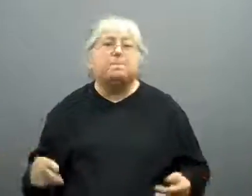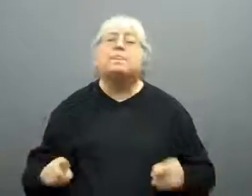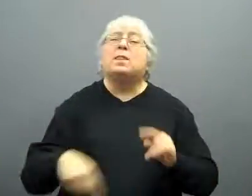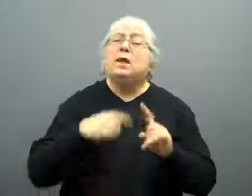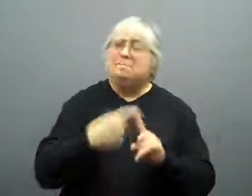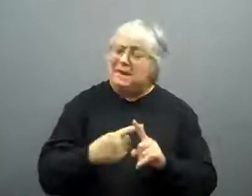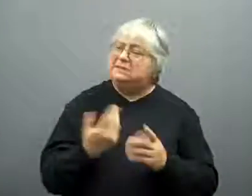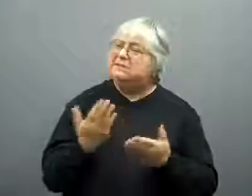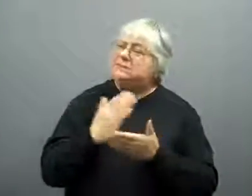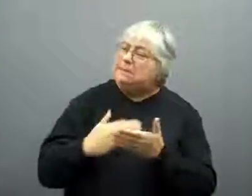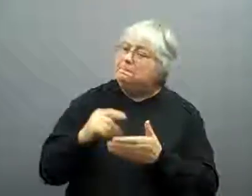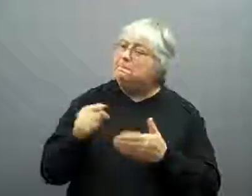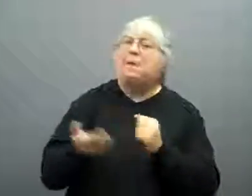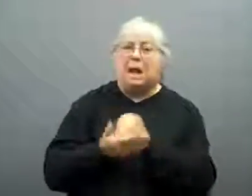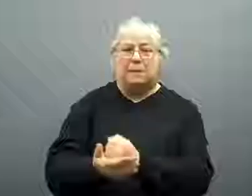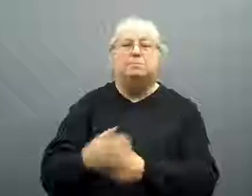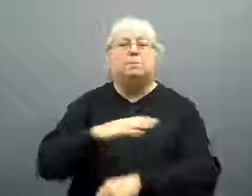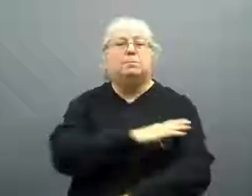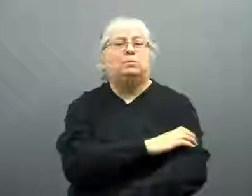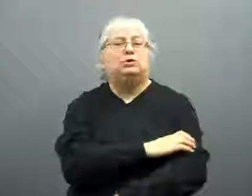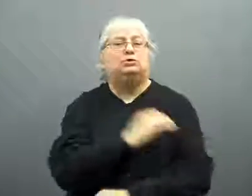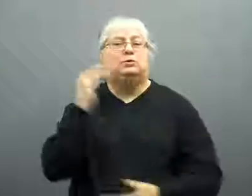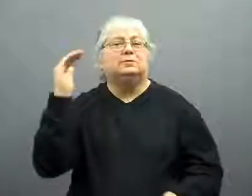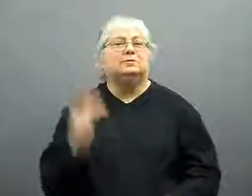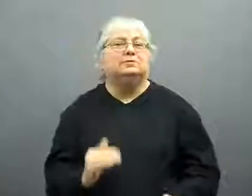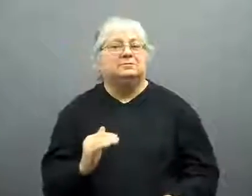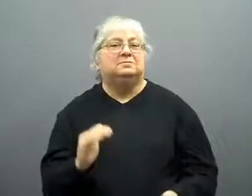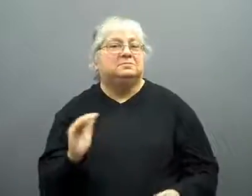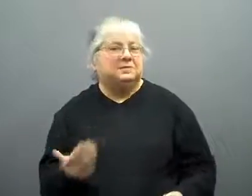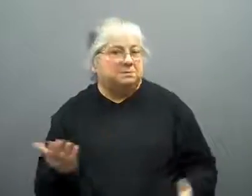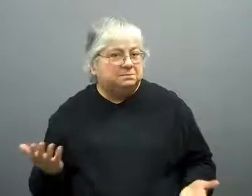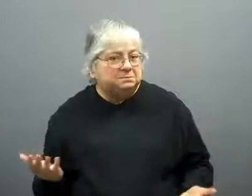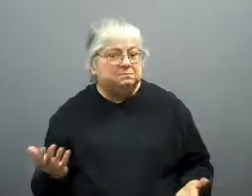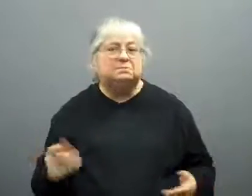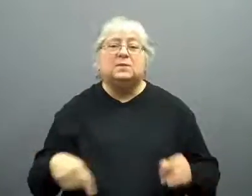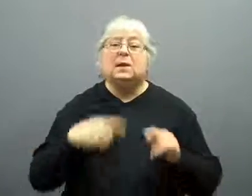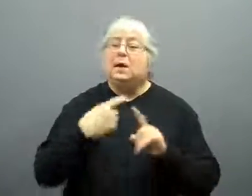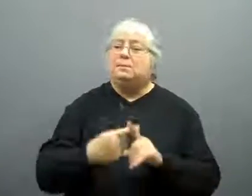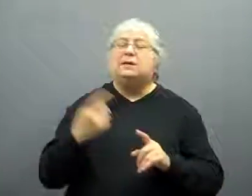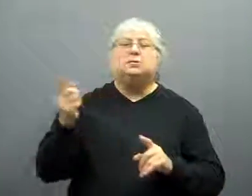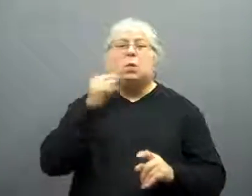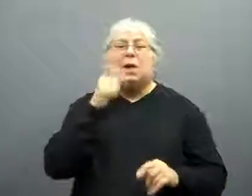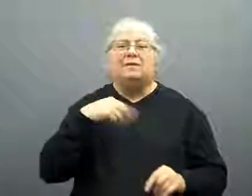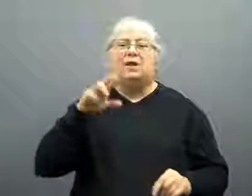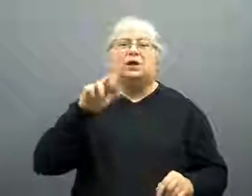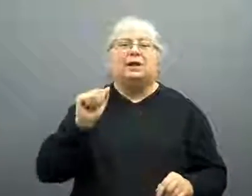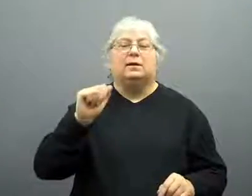It seems to help reduce blood pressure as well for some.